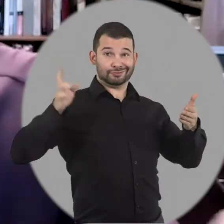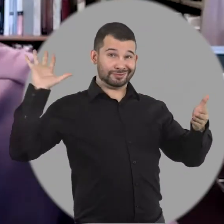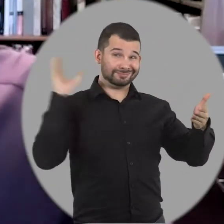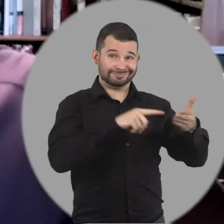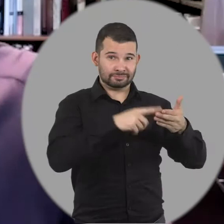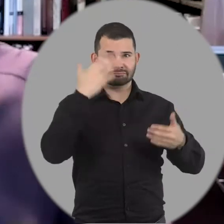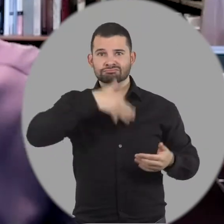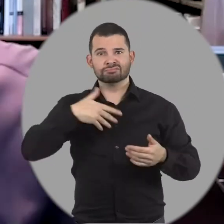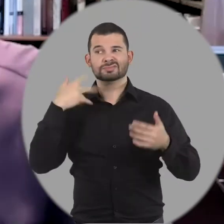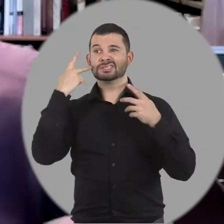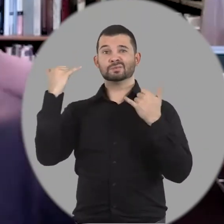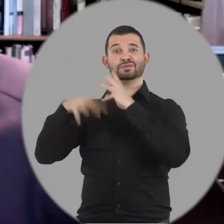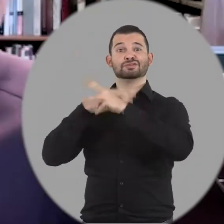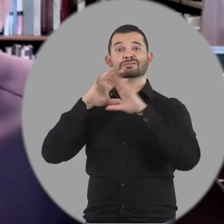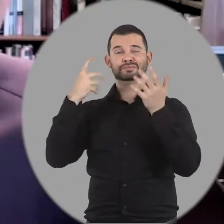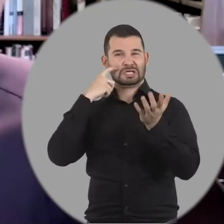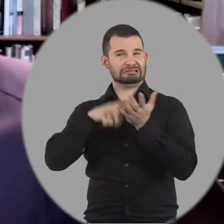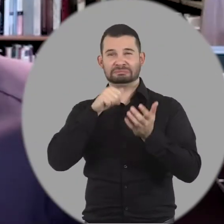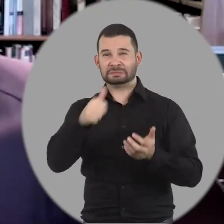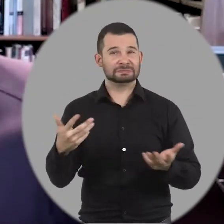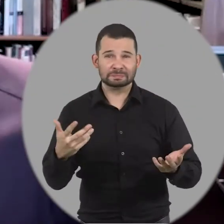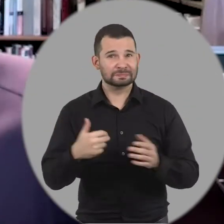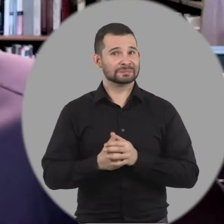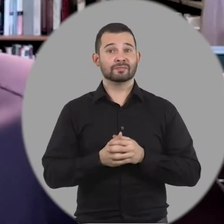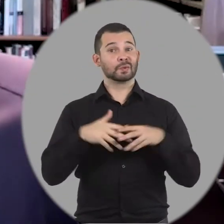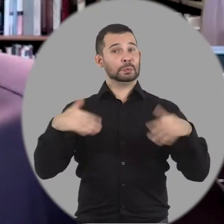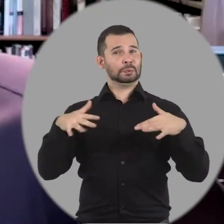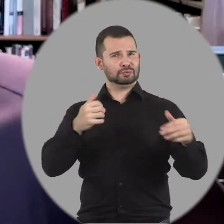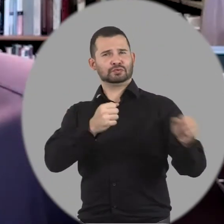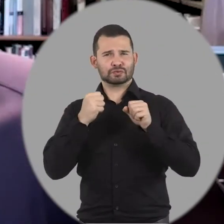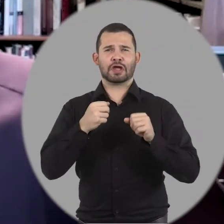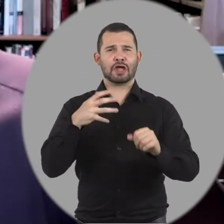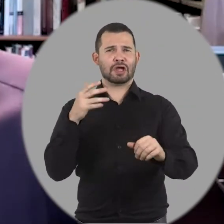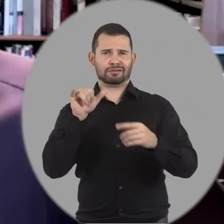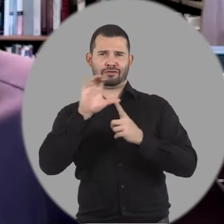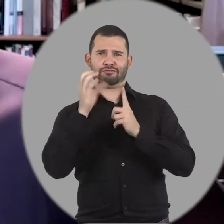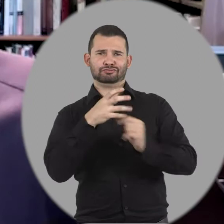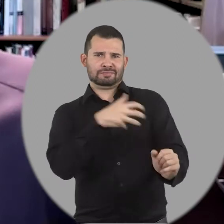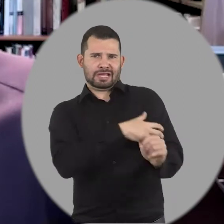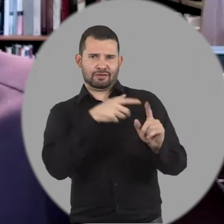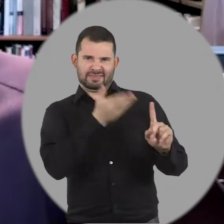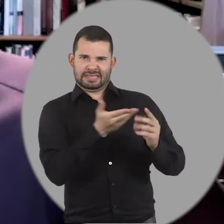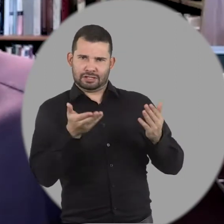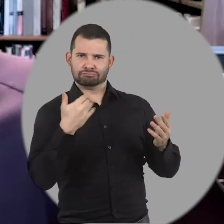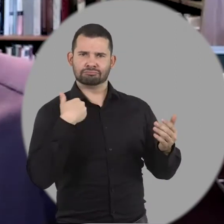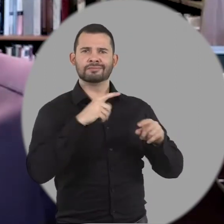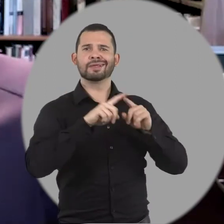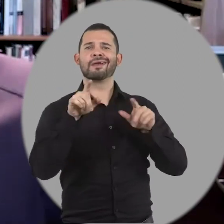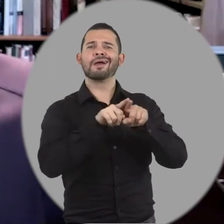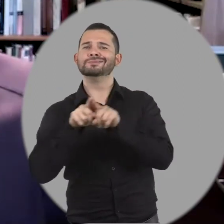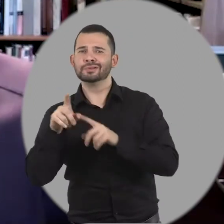the movement, in my observation, that is extremely useful, and I think fits with the times that we're